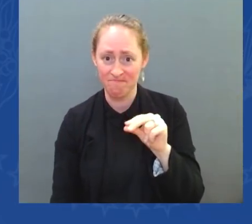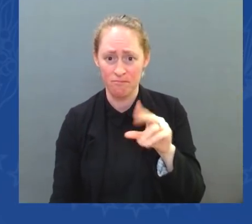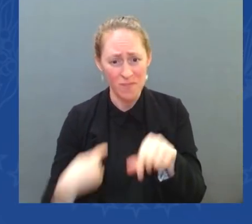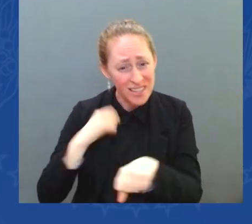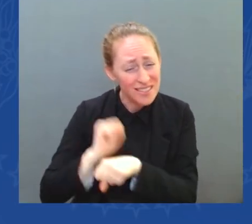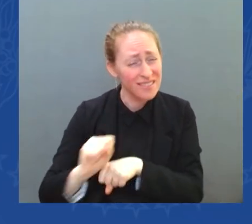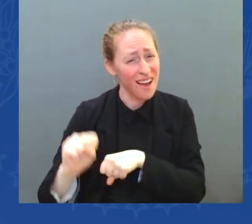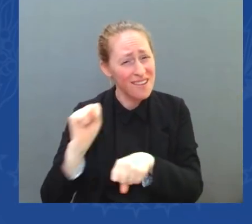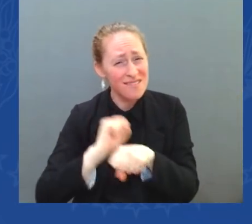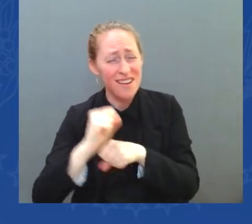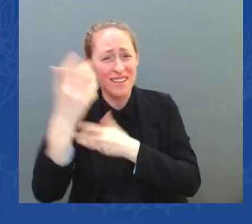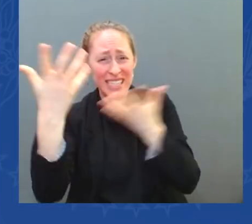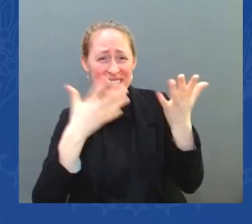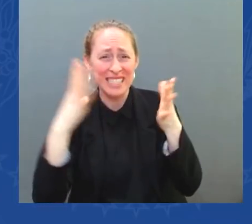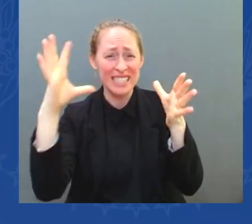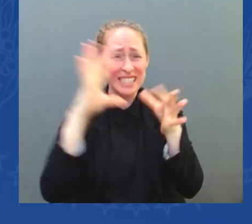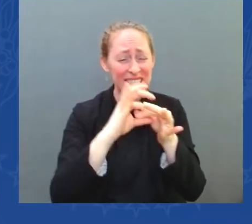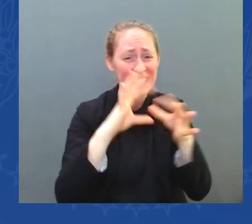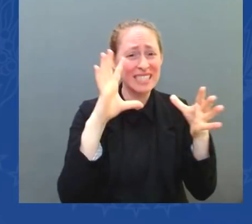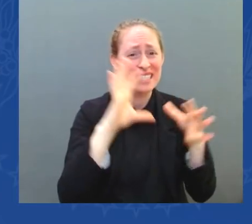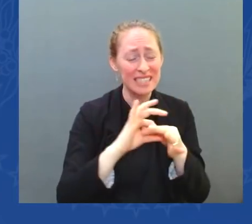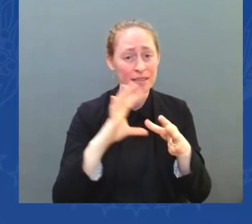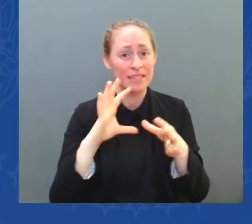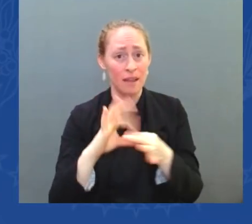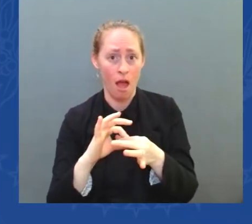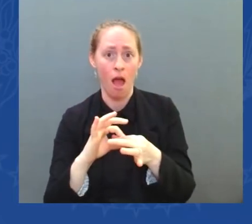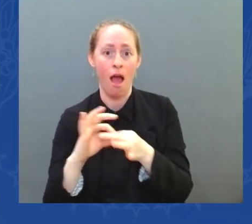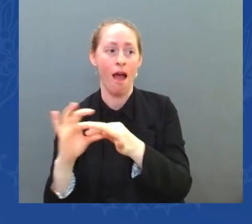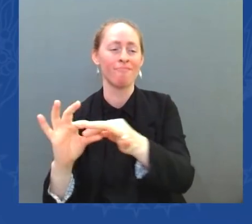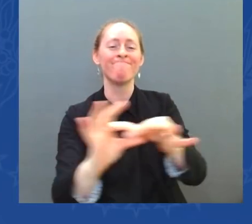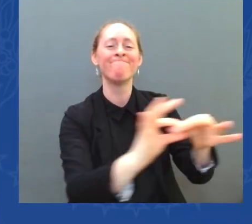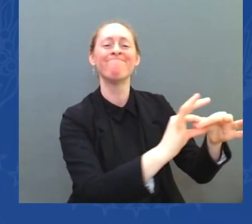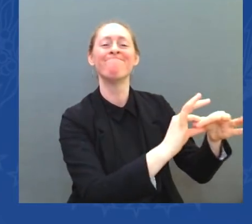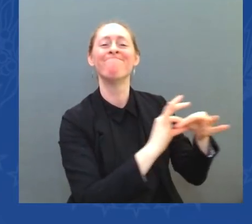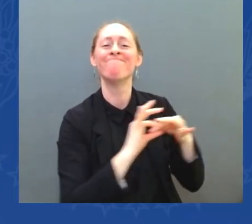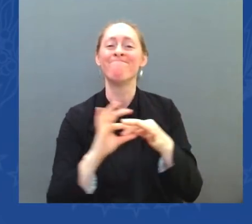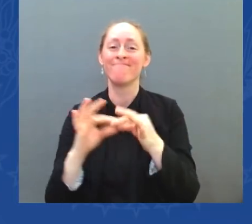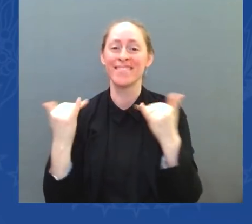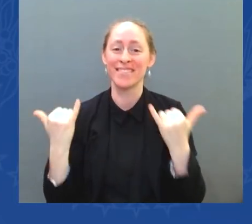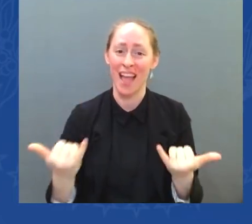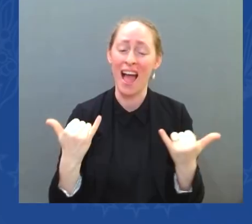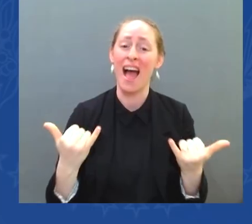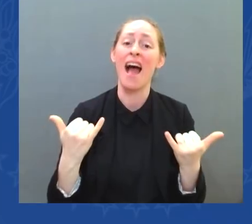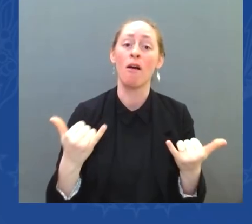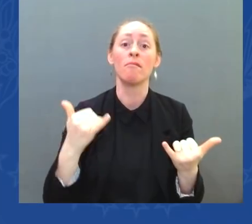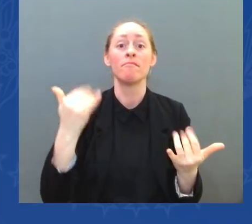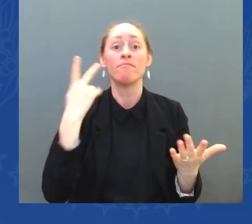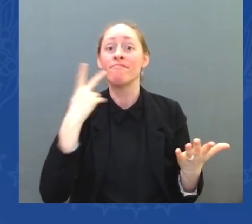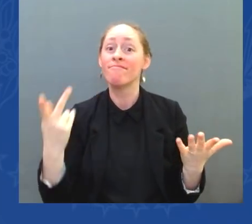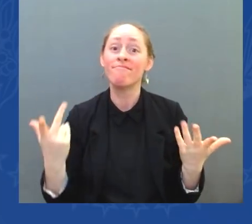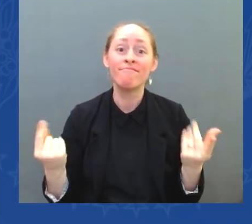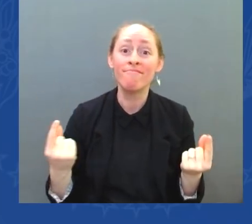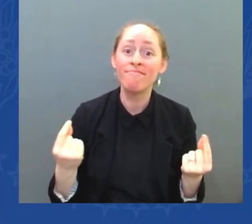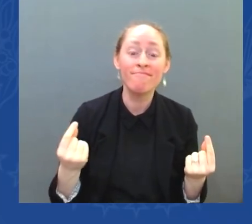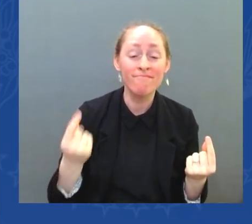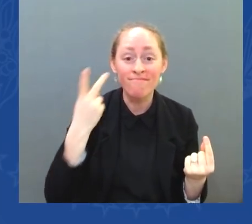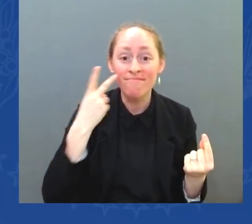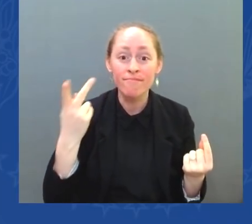Australia -- all of them. Nations coming together to help deny Putin the ability to weaponize his energy resources